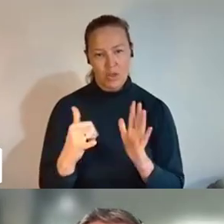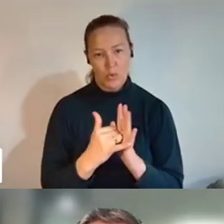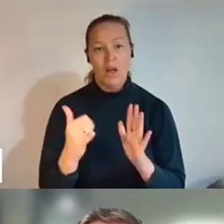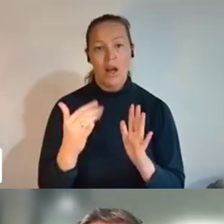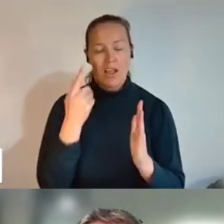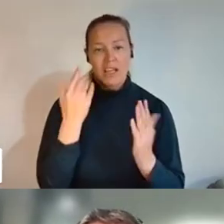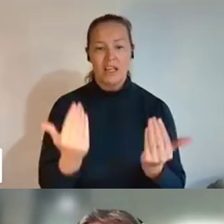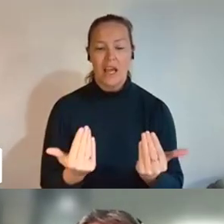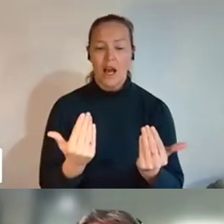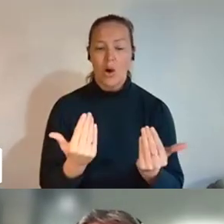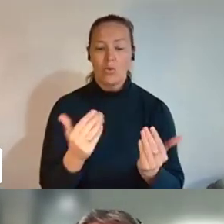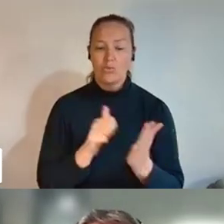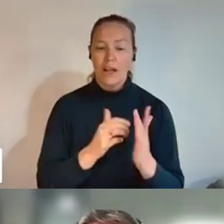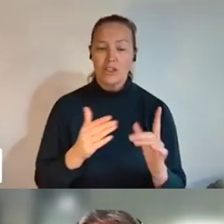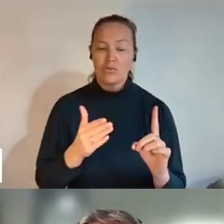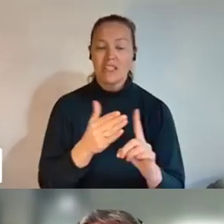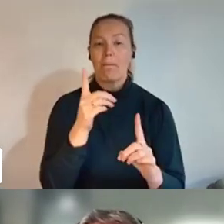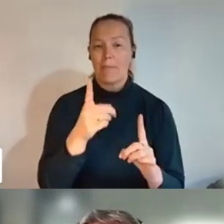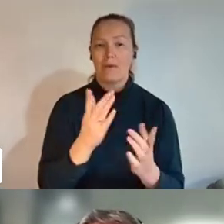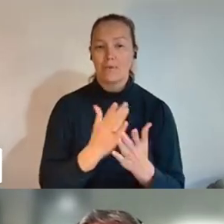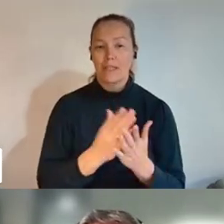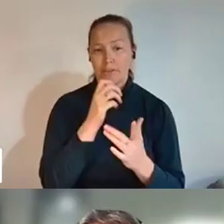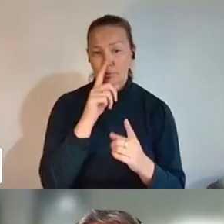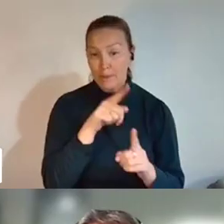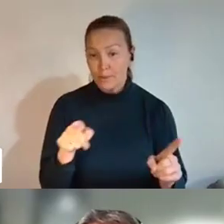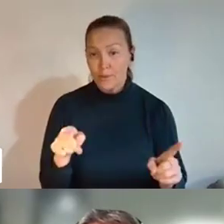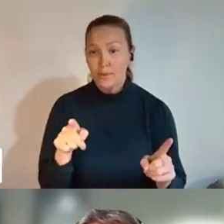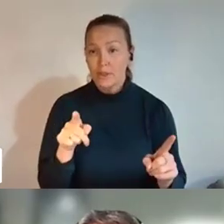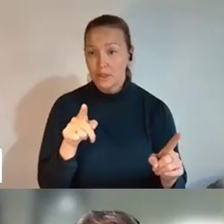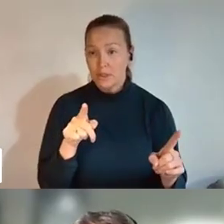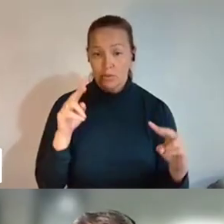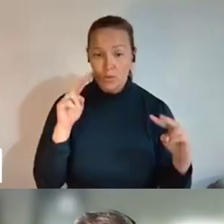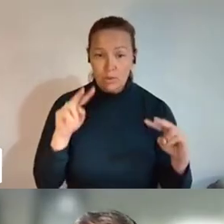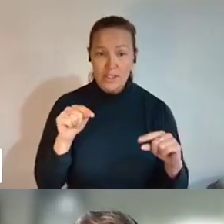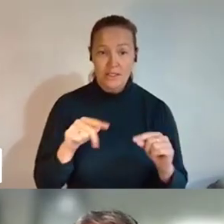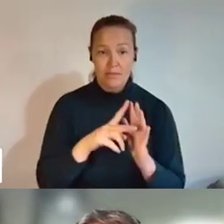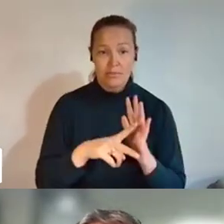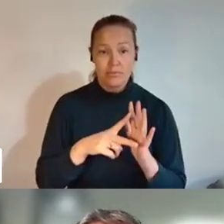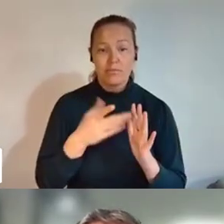but I really would like to encourage anyone who's listening today to raise their voice and inform us